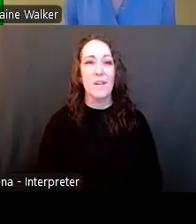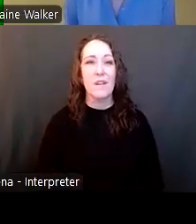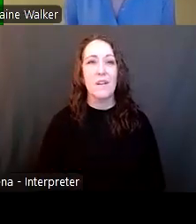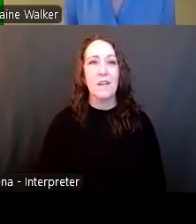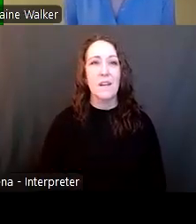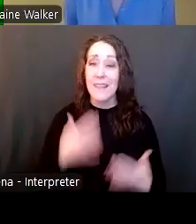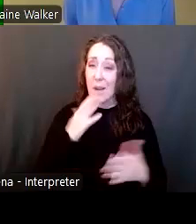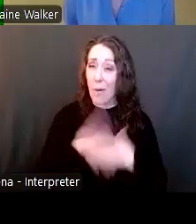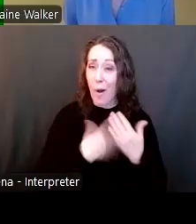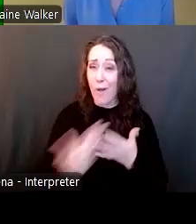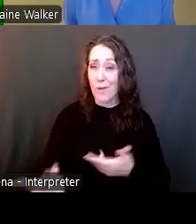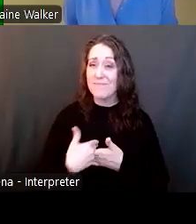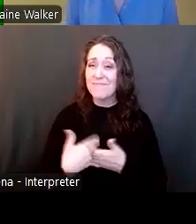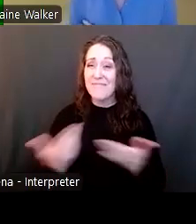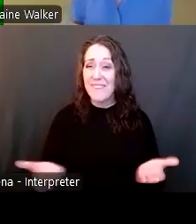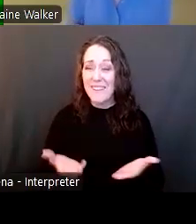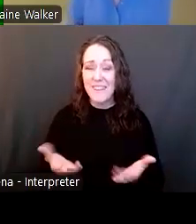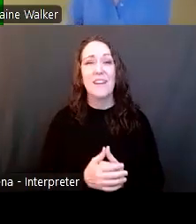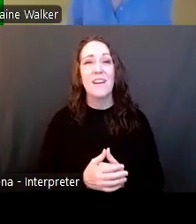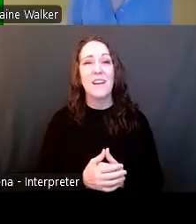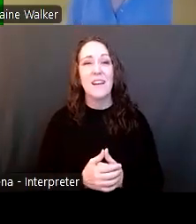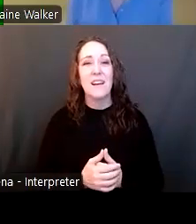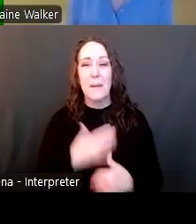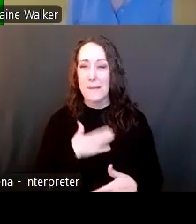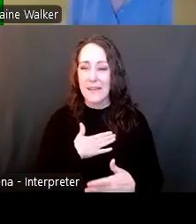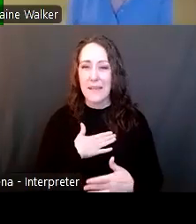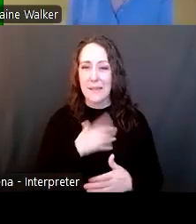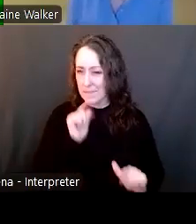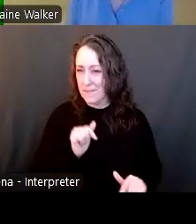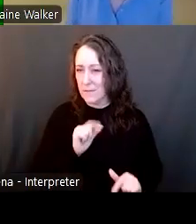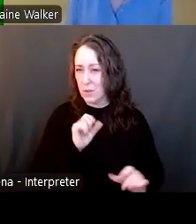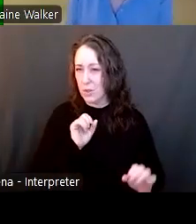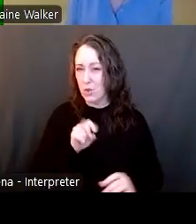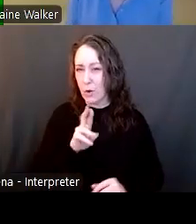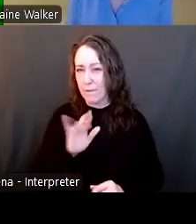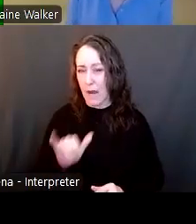you all for coming and please complete the the survey for feedback and I hope you all have a